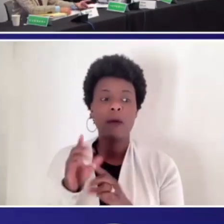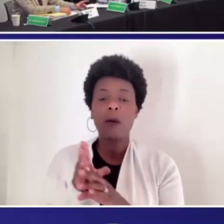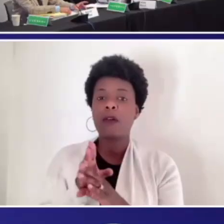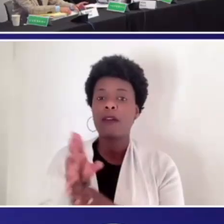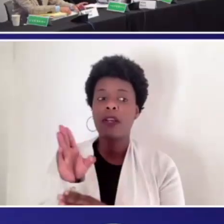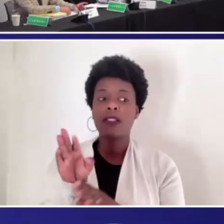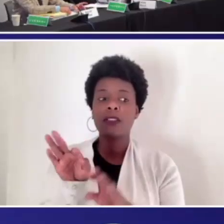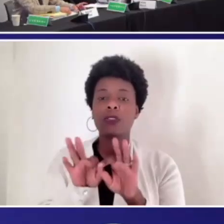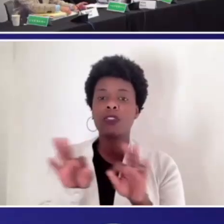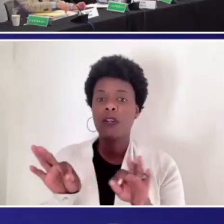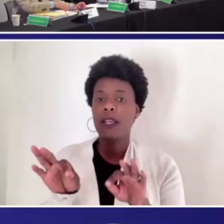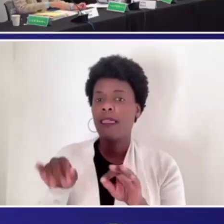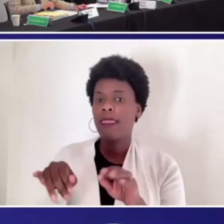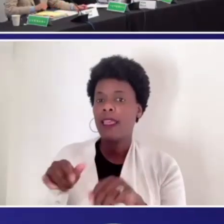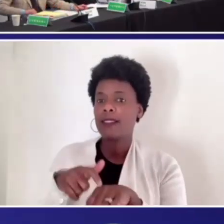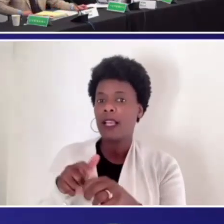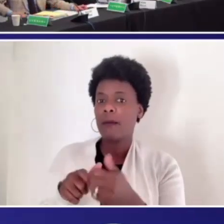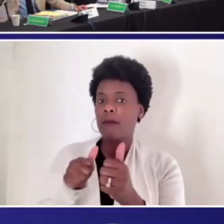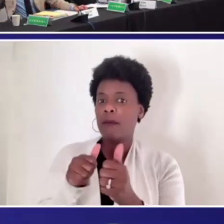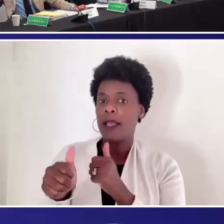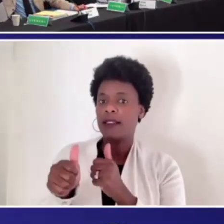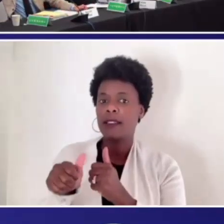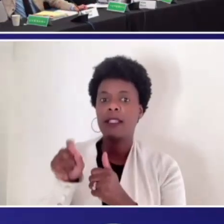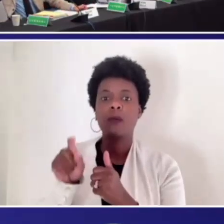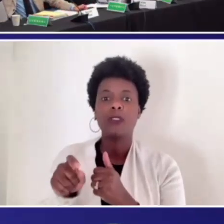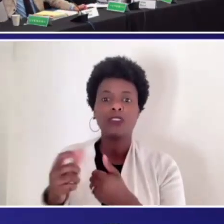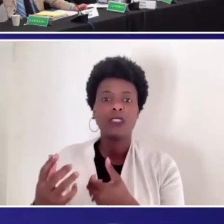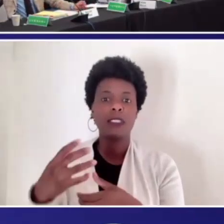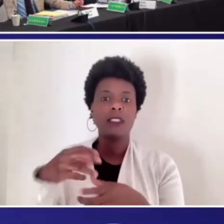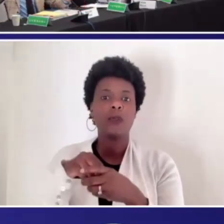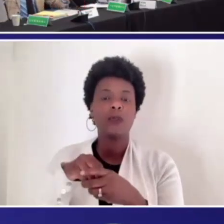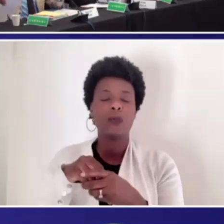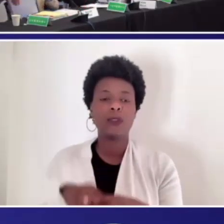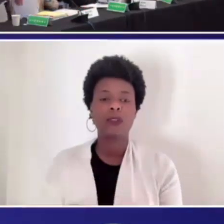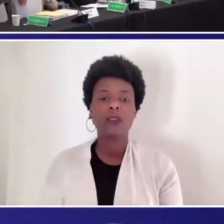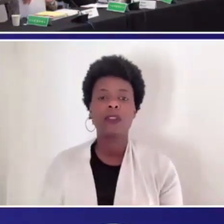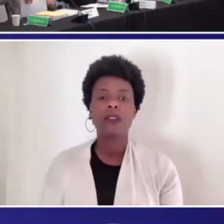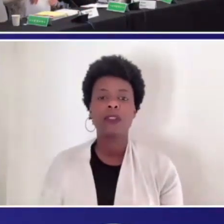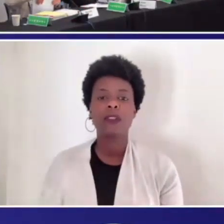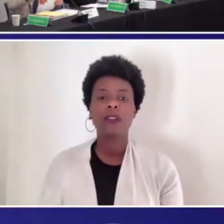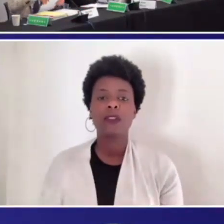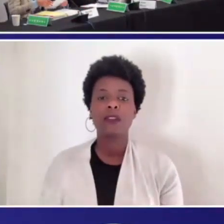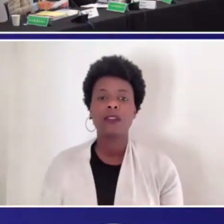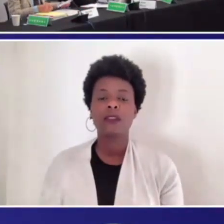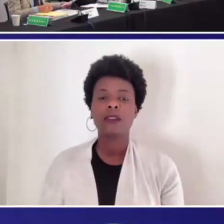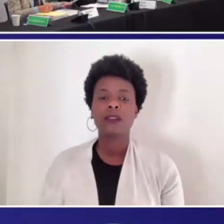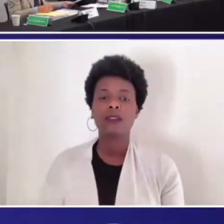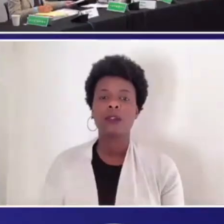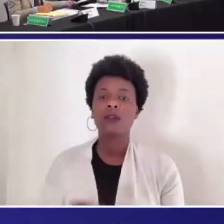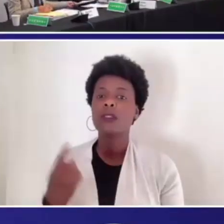the time of enactment that we should also include? So what we -- there's something called a class --